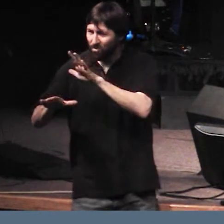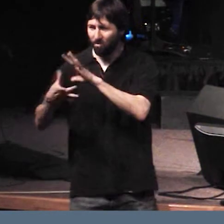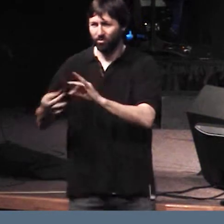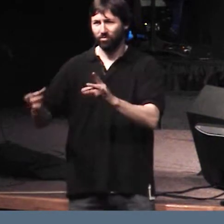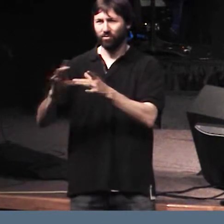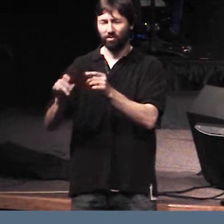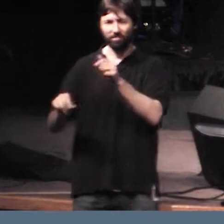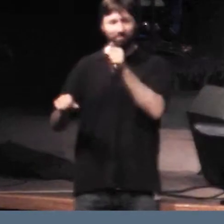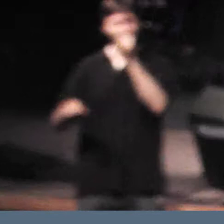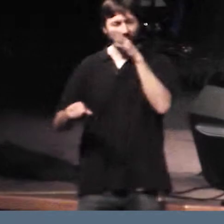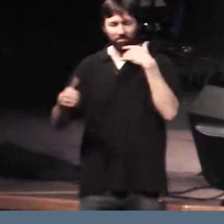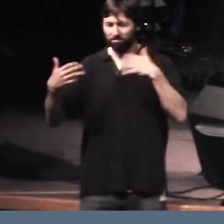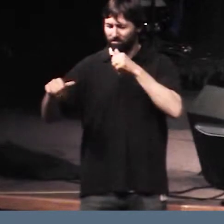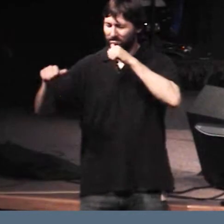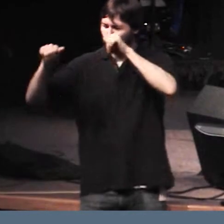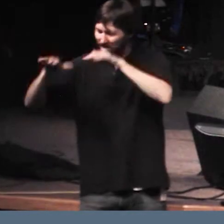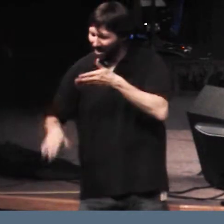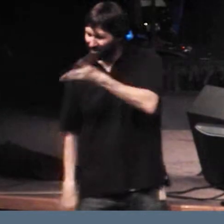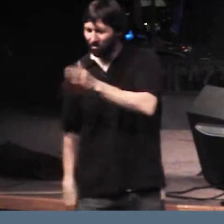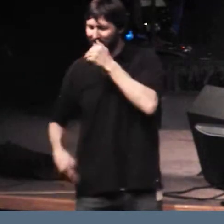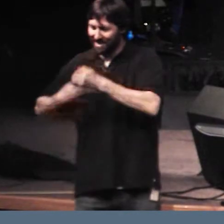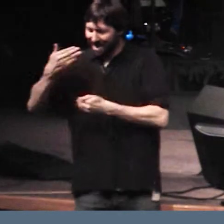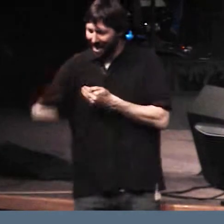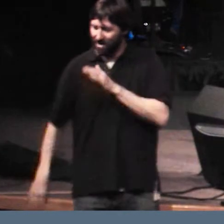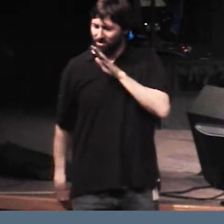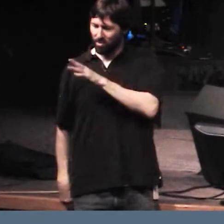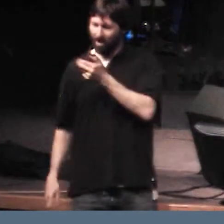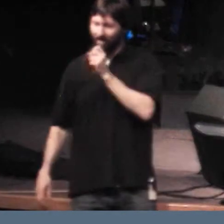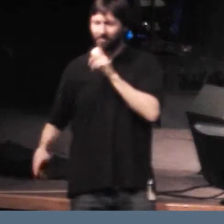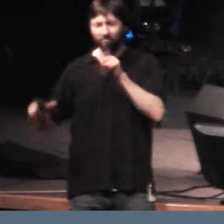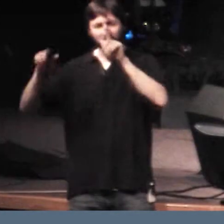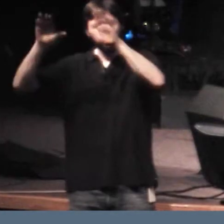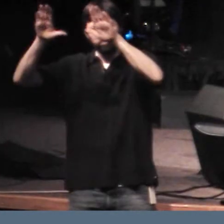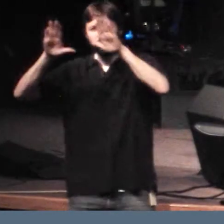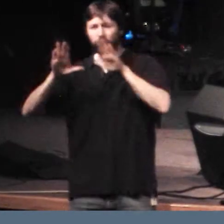and a blessing the lord bless you and your kindness your cHesed is greater than that which you showed earlier